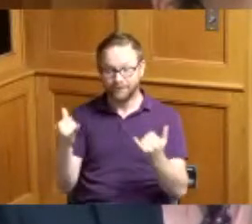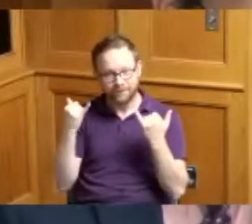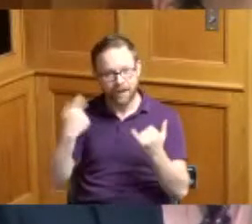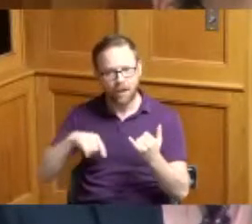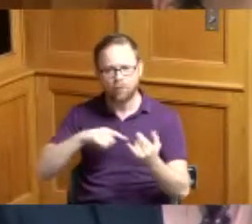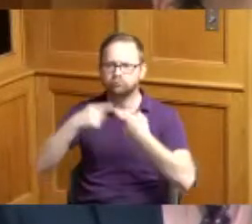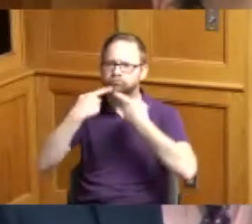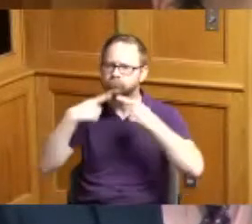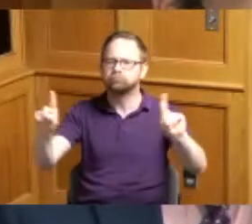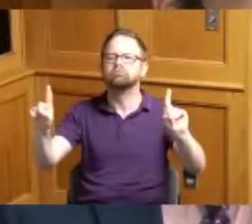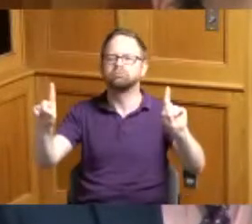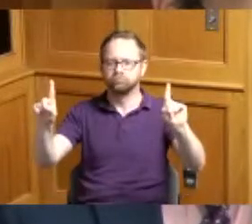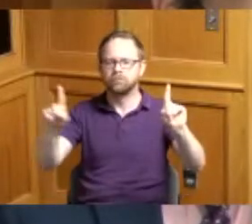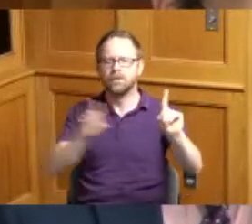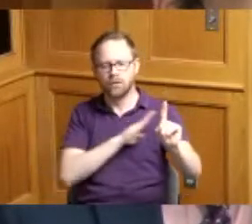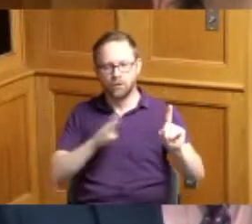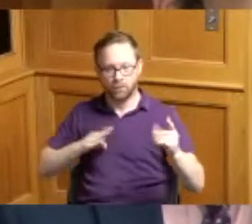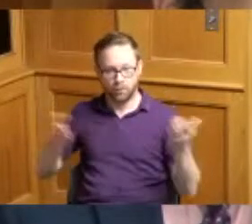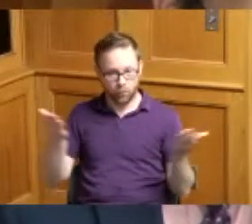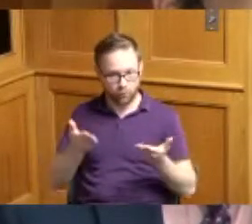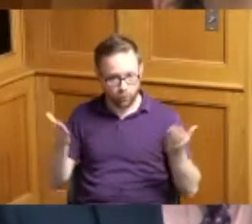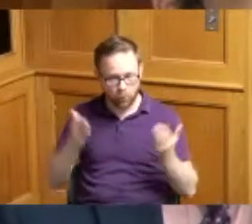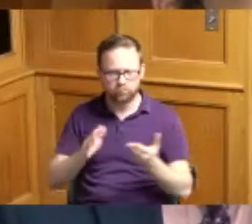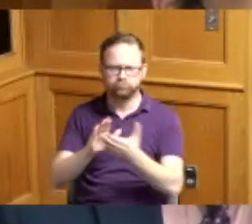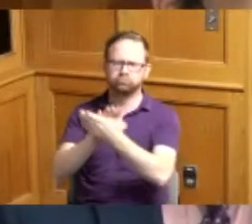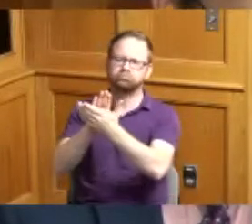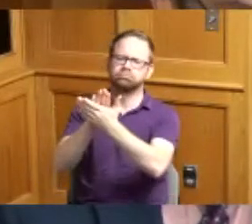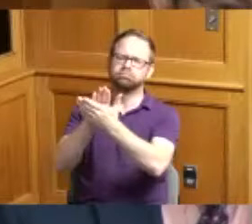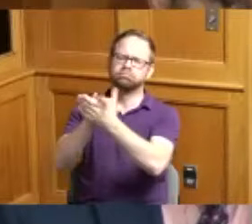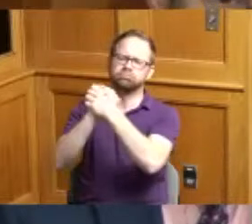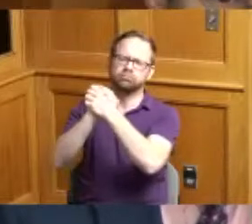proclaimed that the Board of County Commissioners hereby congratulates the Hamilton County Special